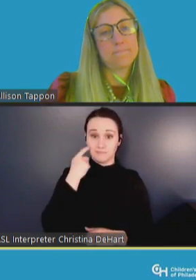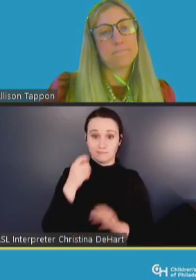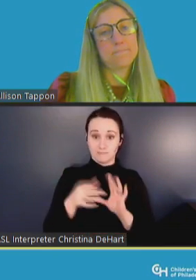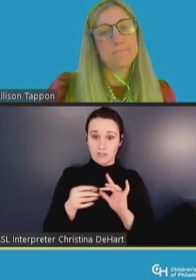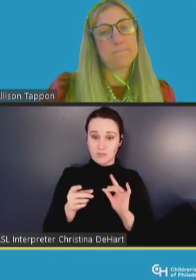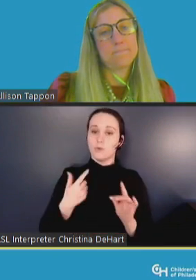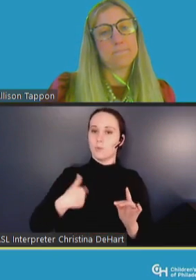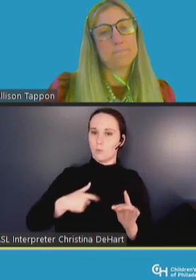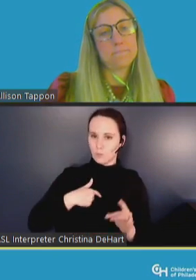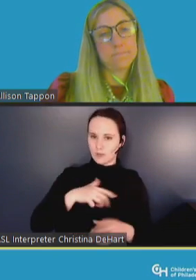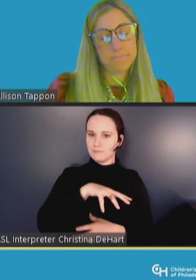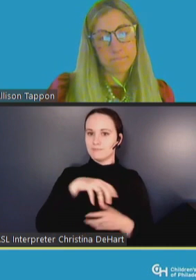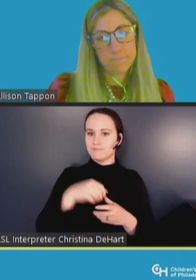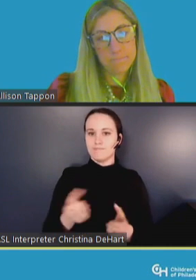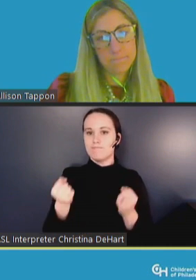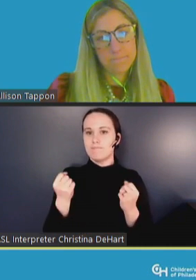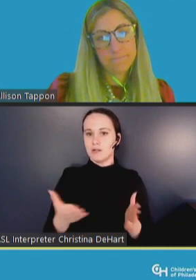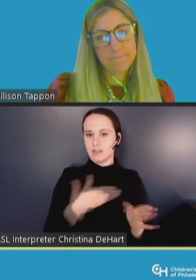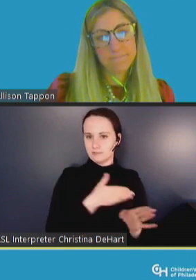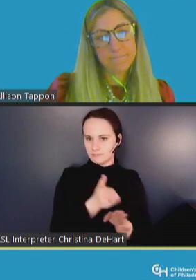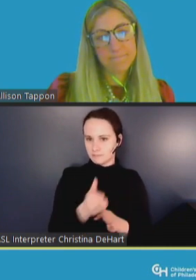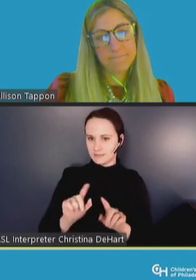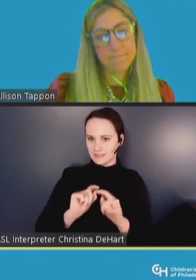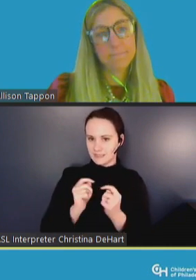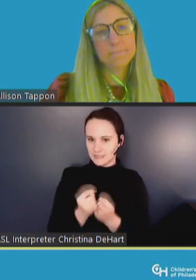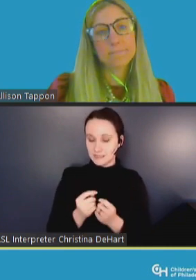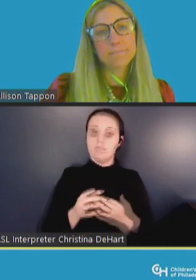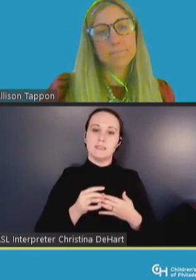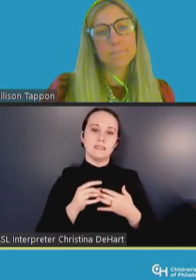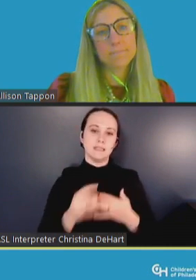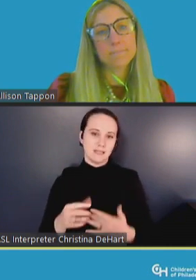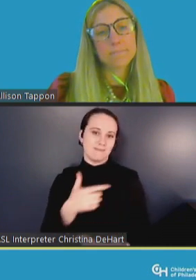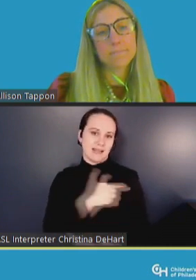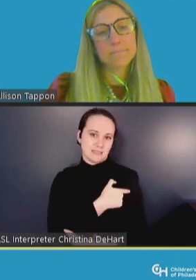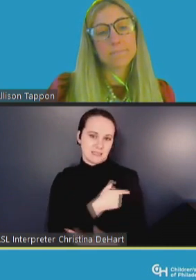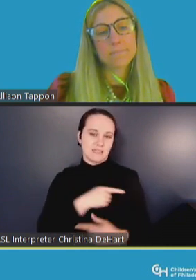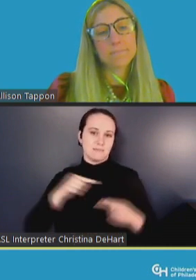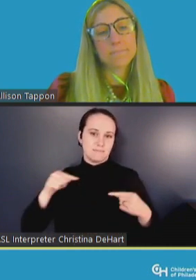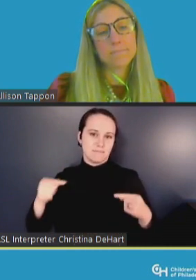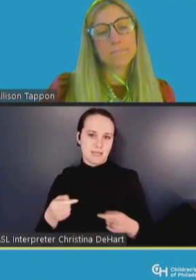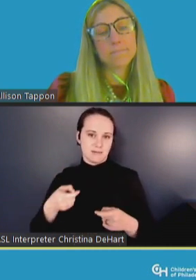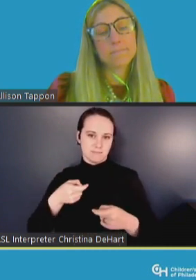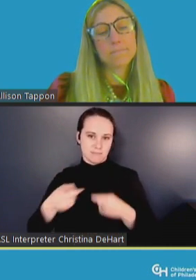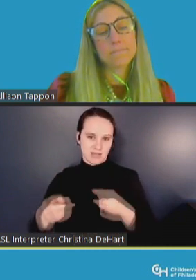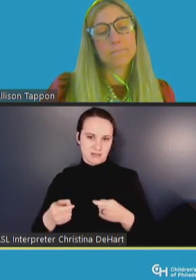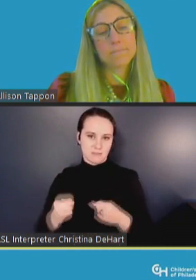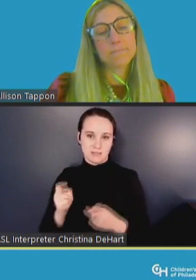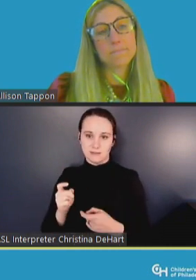multidisciplinary team who is leading a vaccine pain management initiative in primary care. I